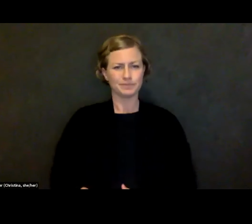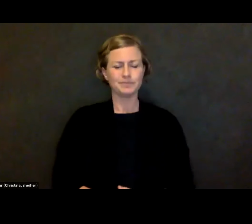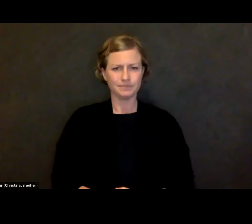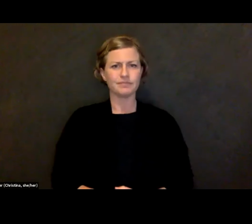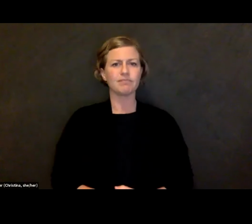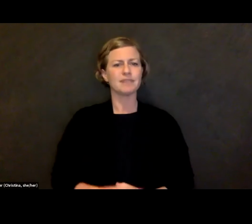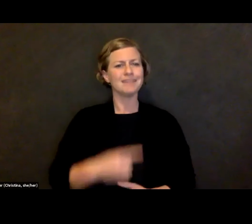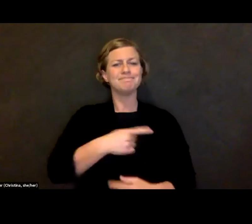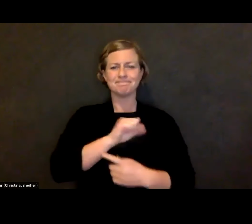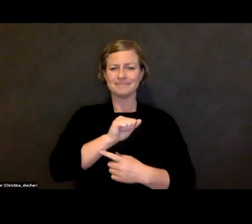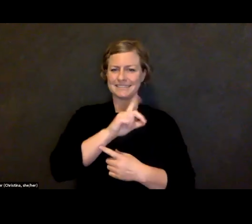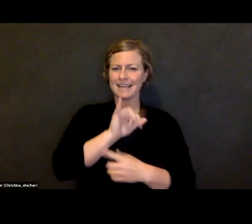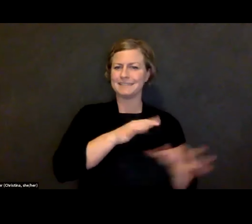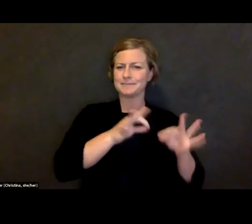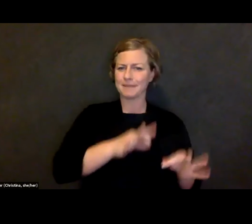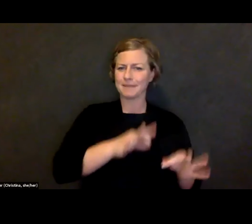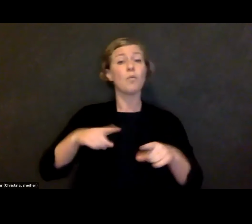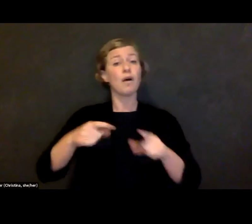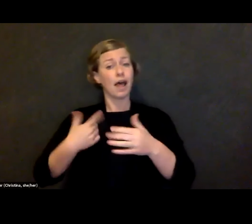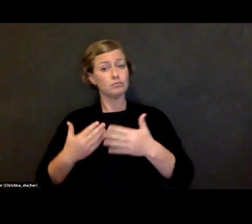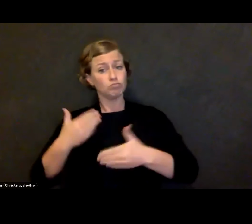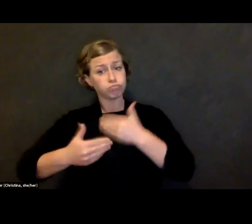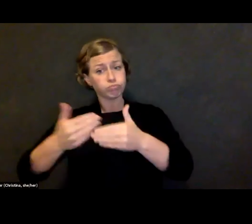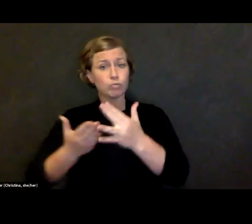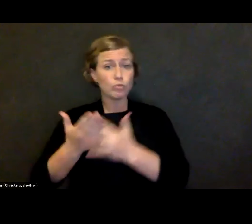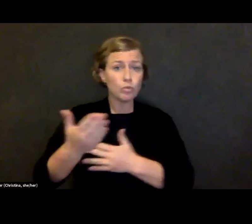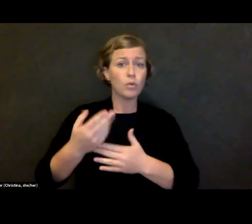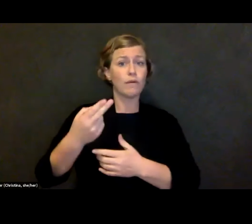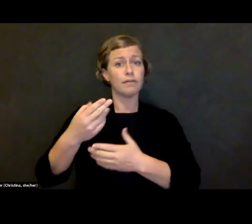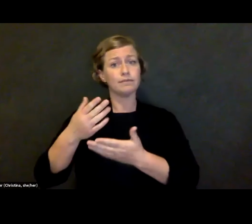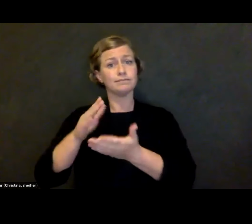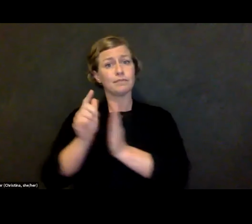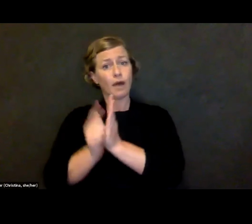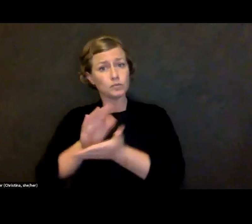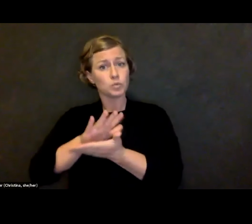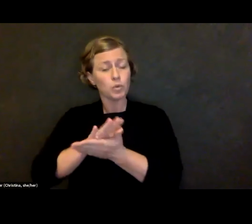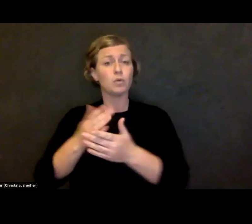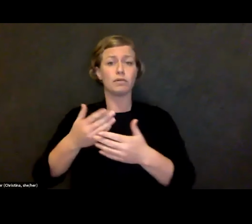engagement. Thank you for making your